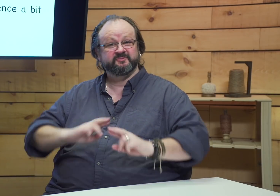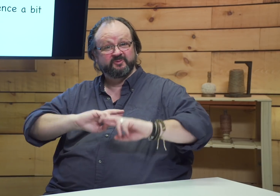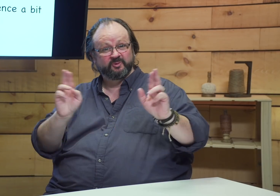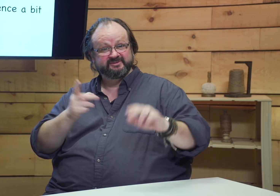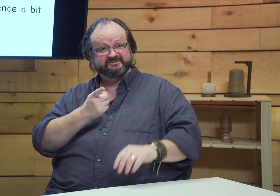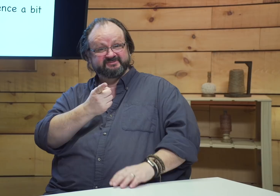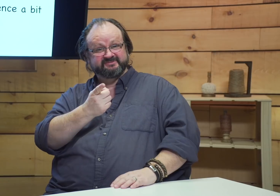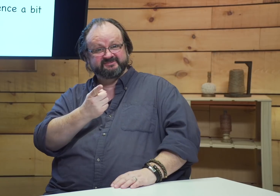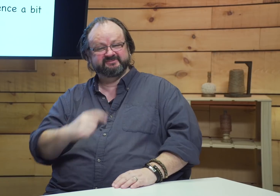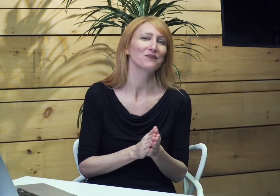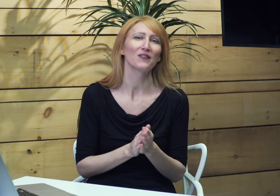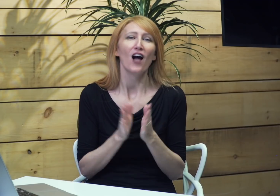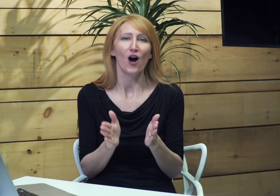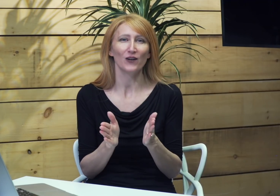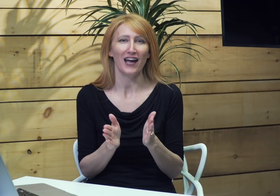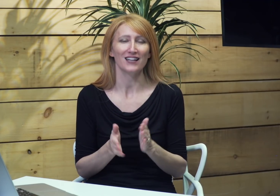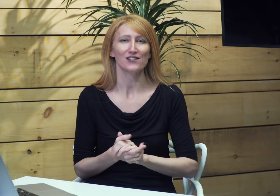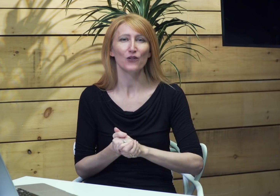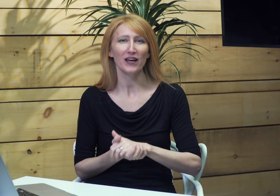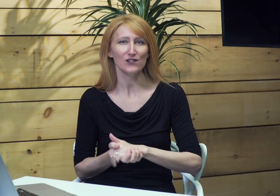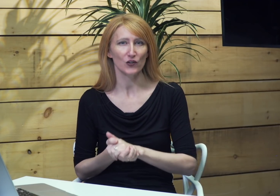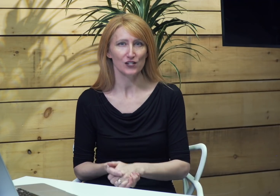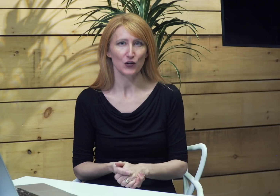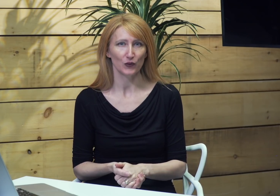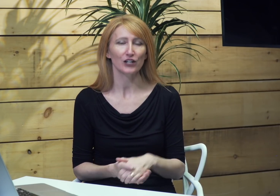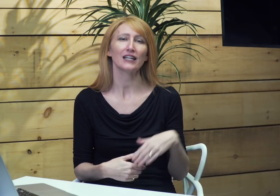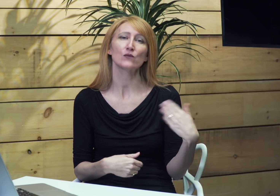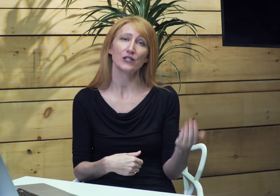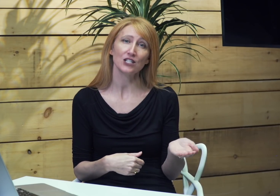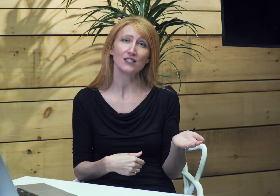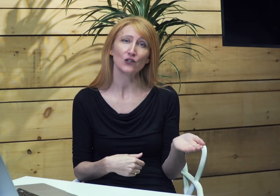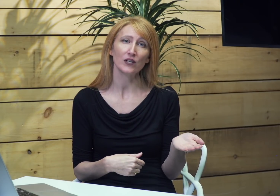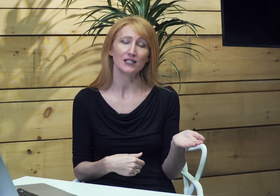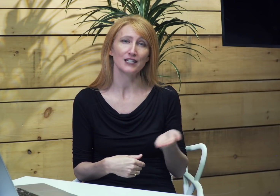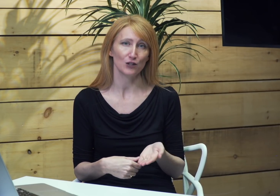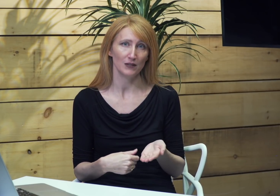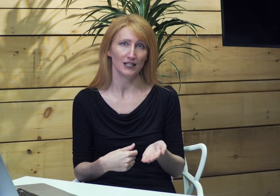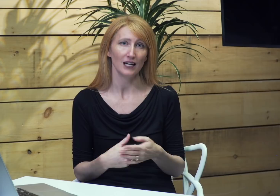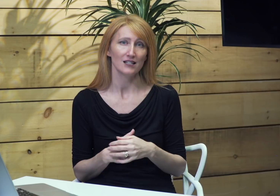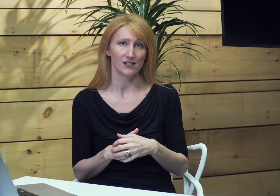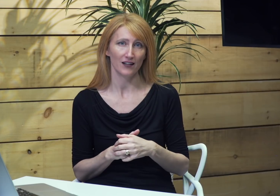Are you ready? Okay, so the way this course is going to work is Regent is going to teach me sign